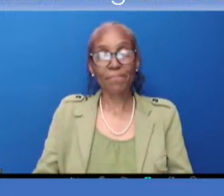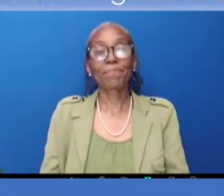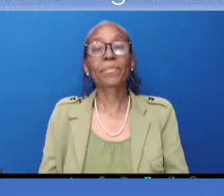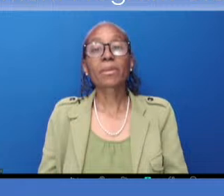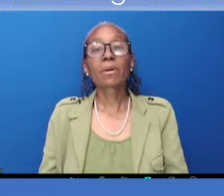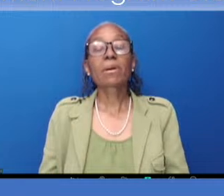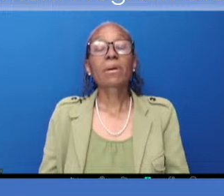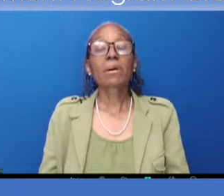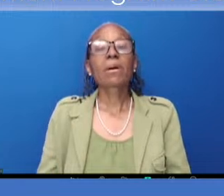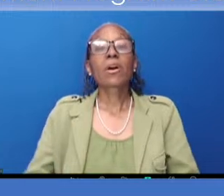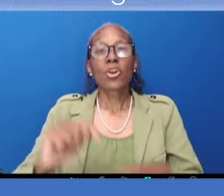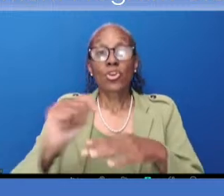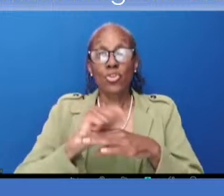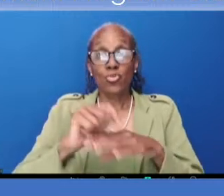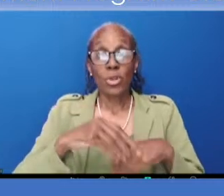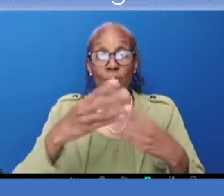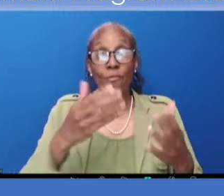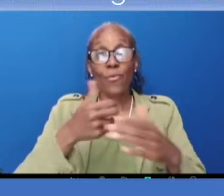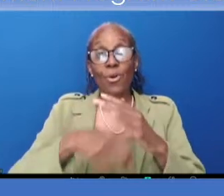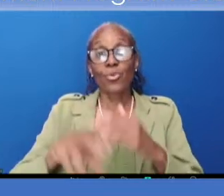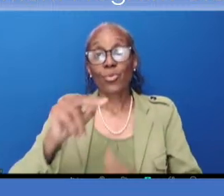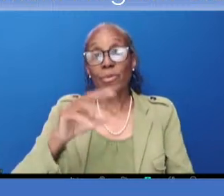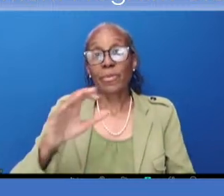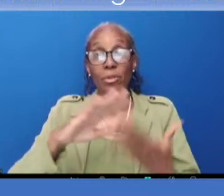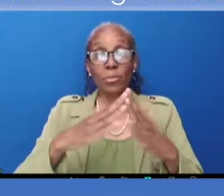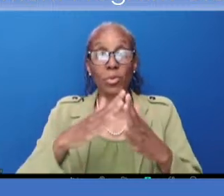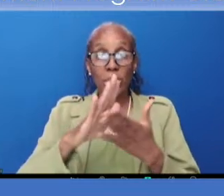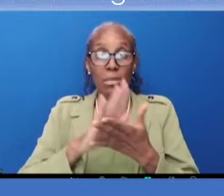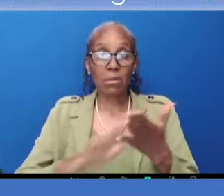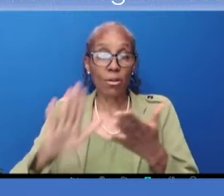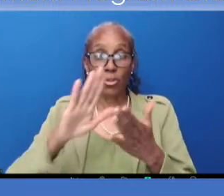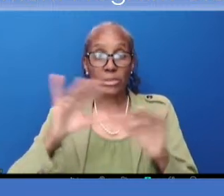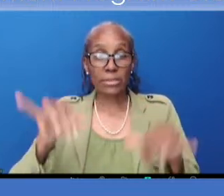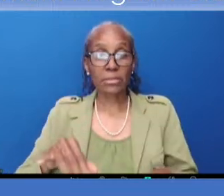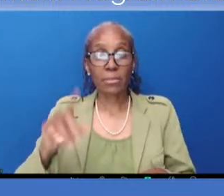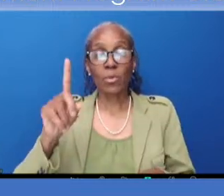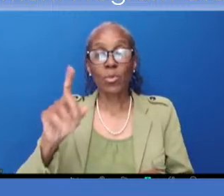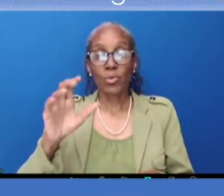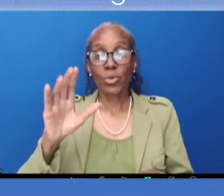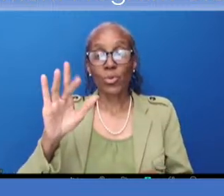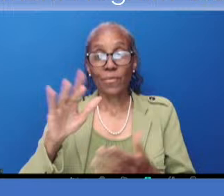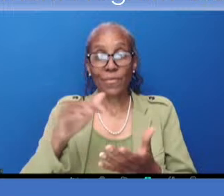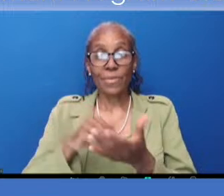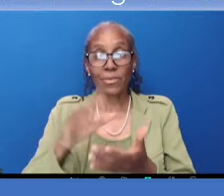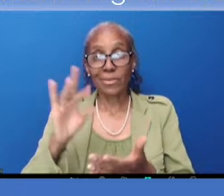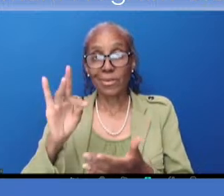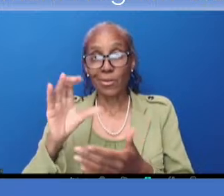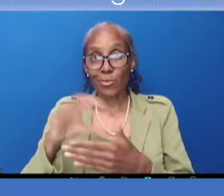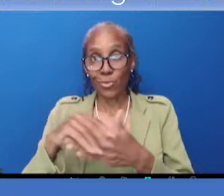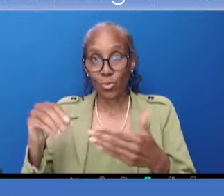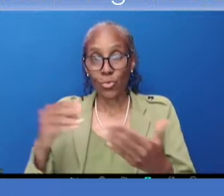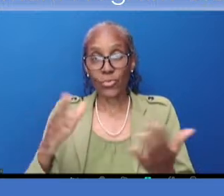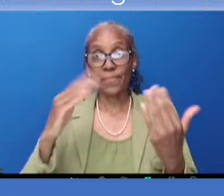WOULD NOT HAVE TO PAY TAXES ON.